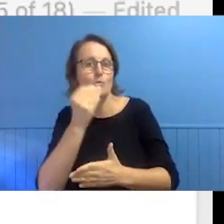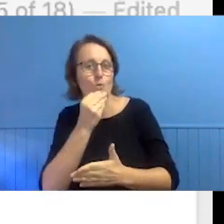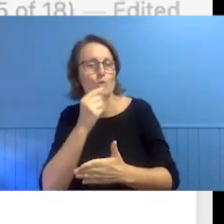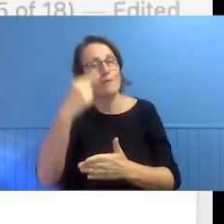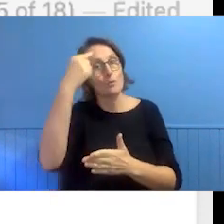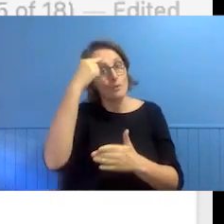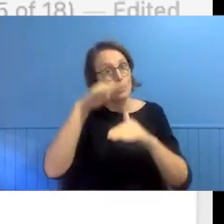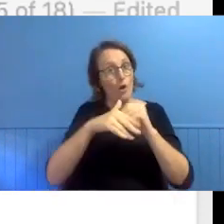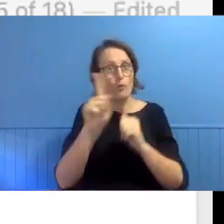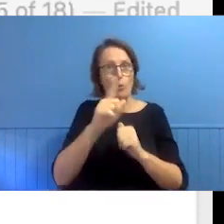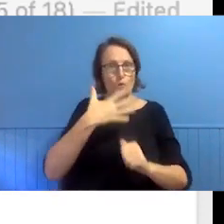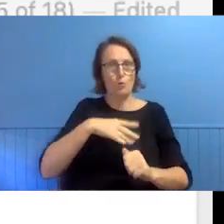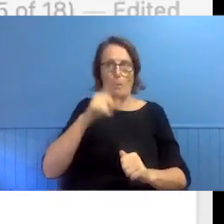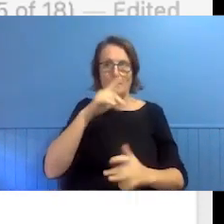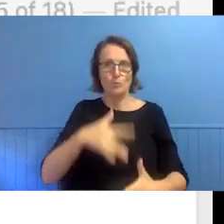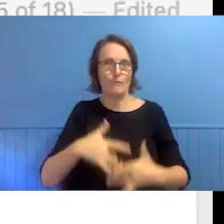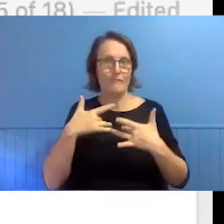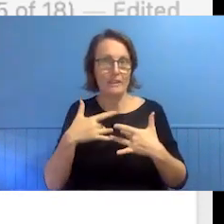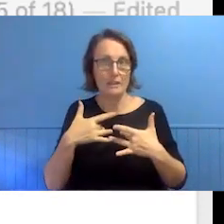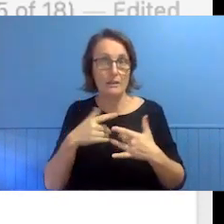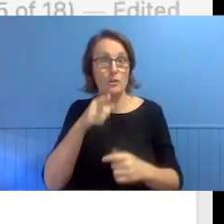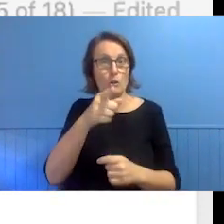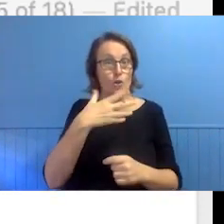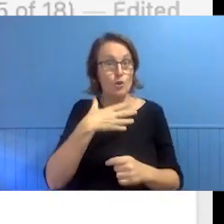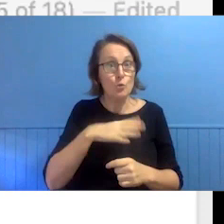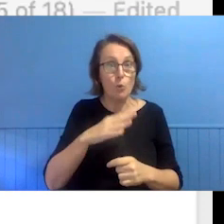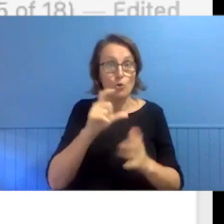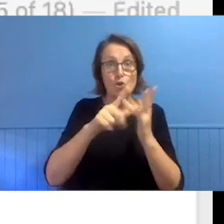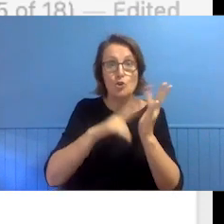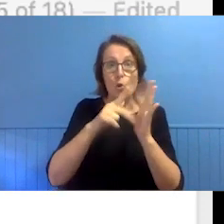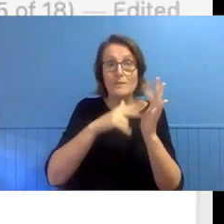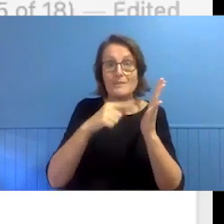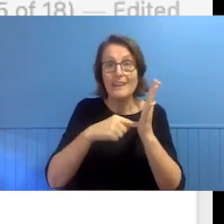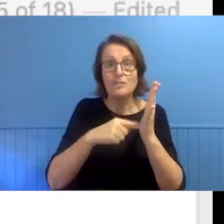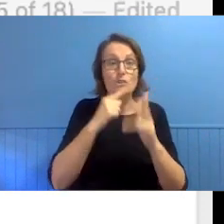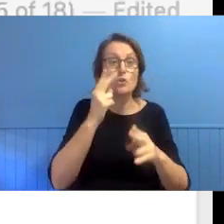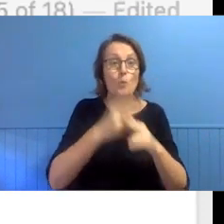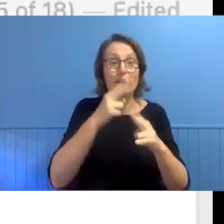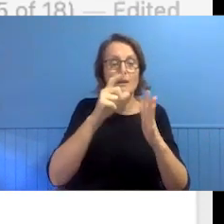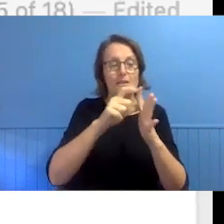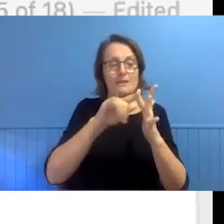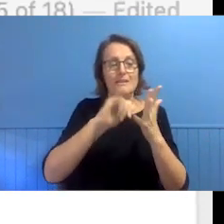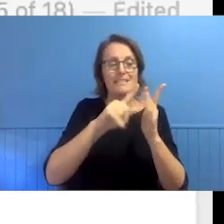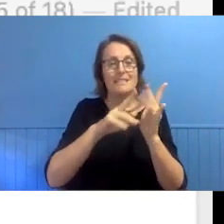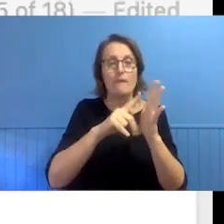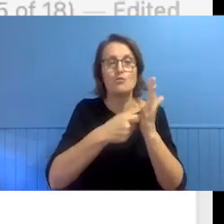have. Are you producing content for discovery mode or intent-based or